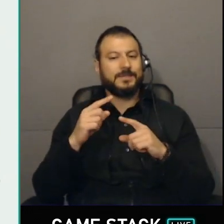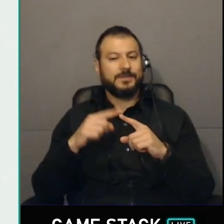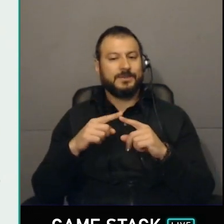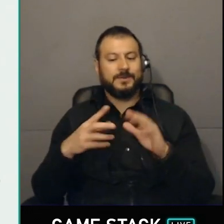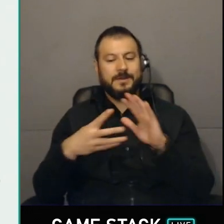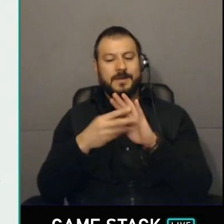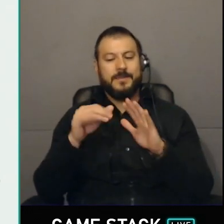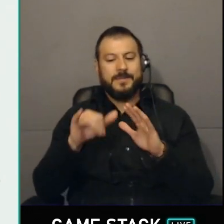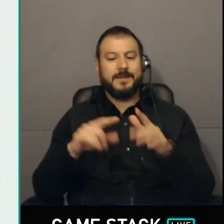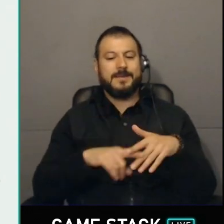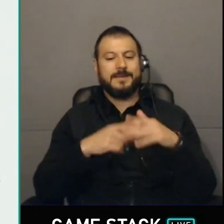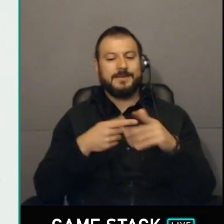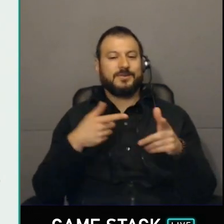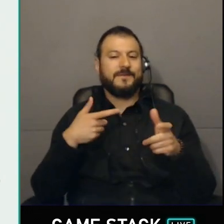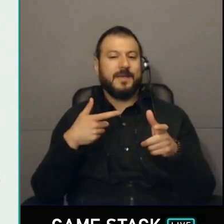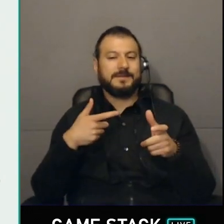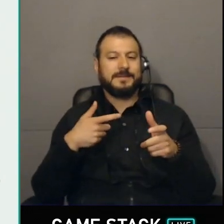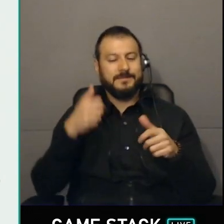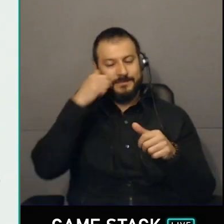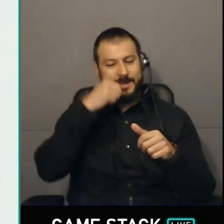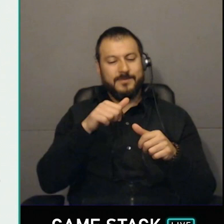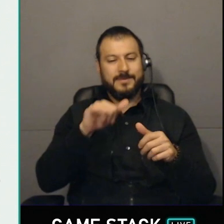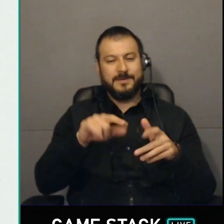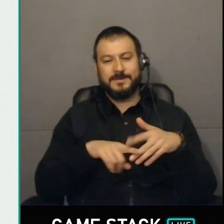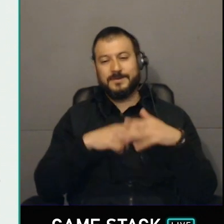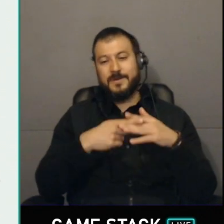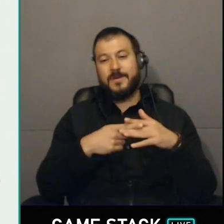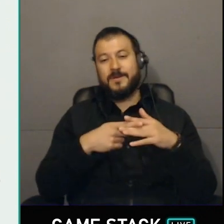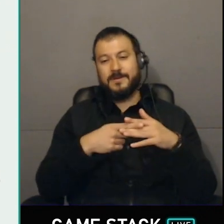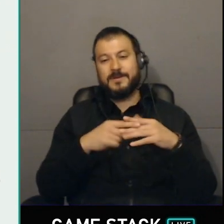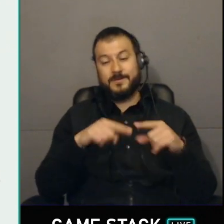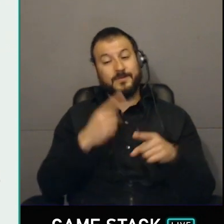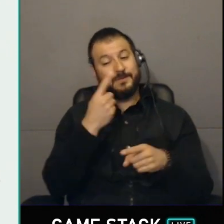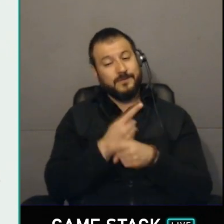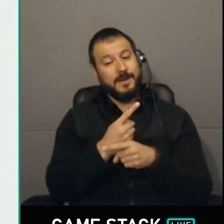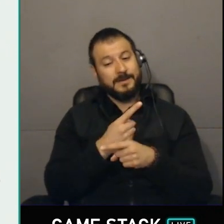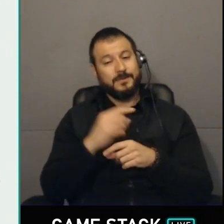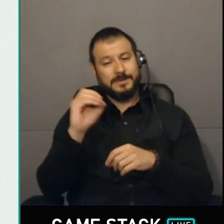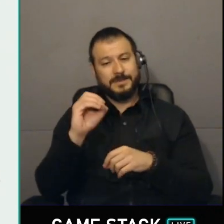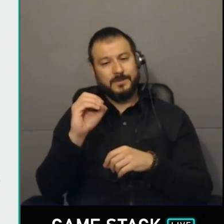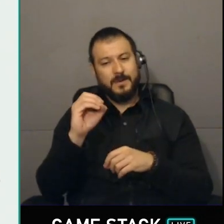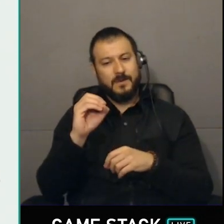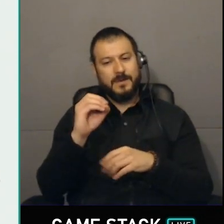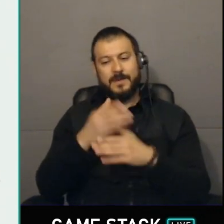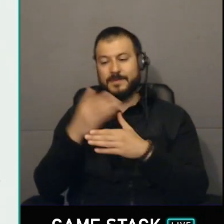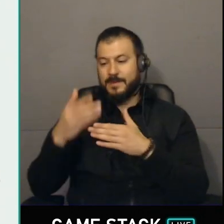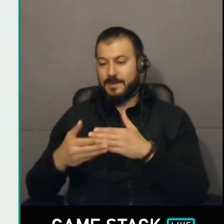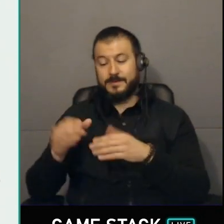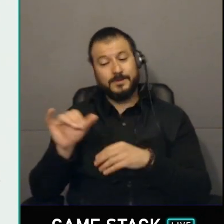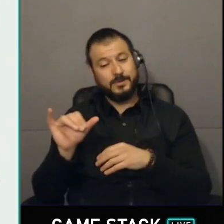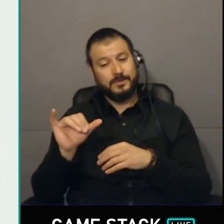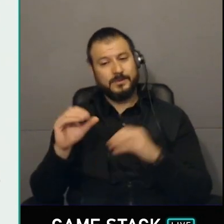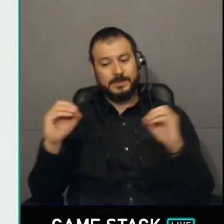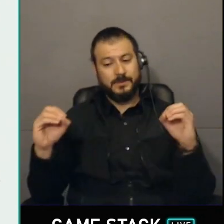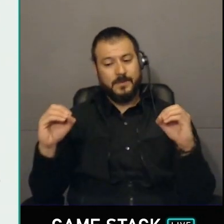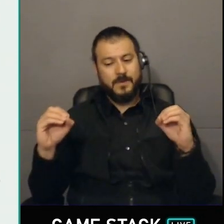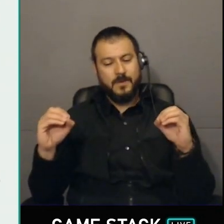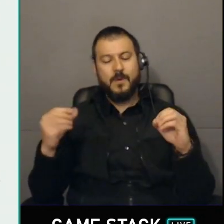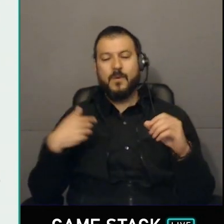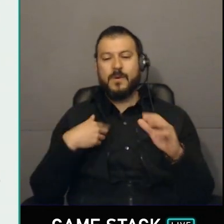of body B at the start of the step was correct, it was zero, it was zero at the end of the step. We're going to copy all those initial